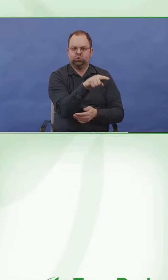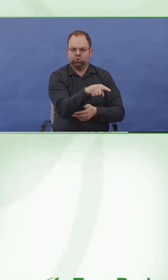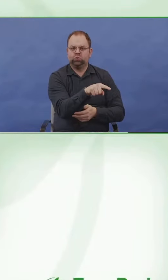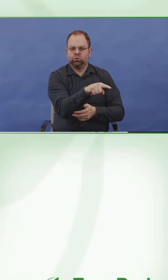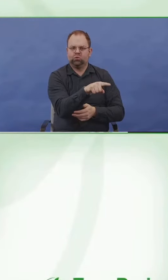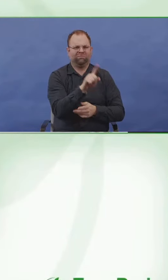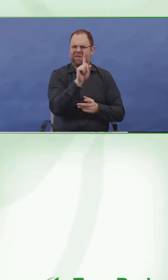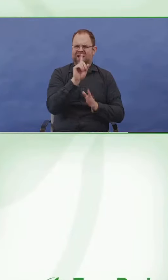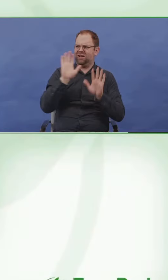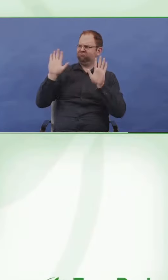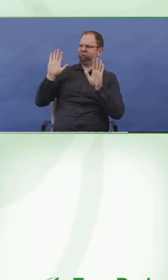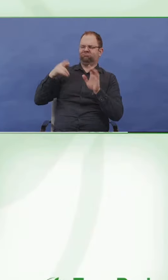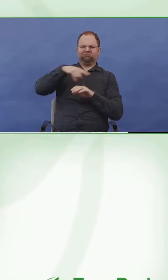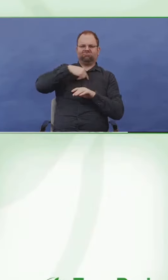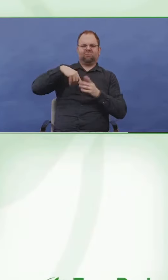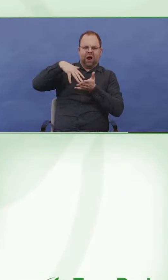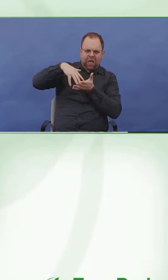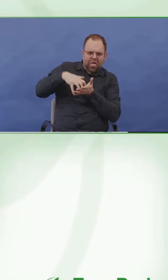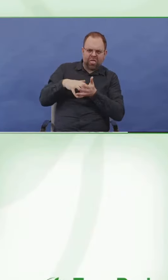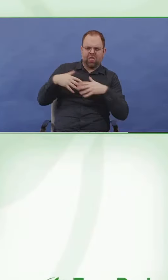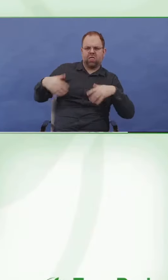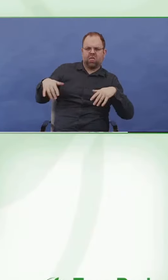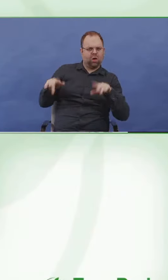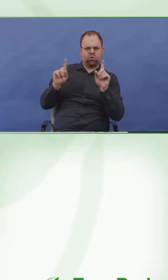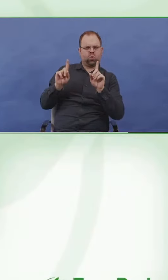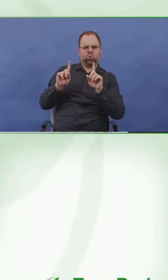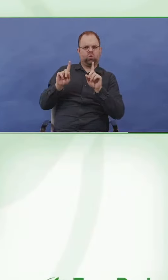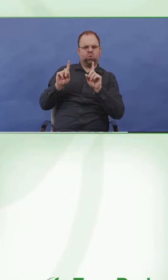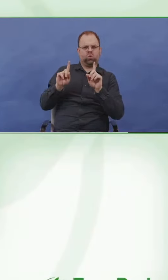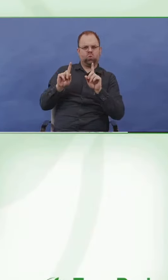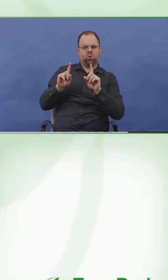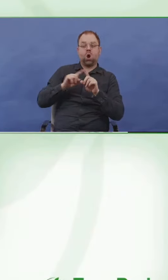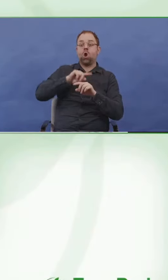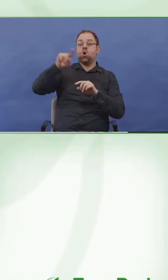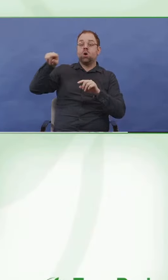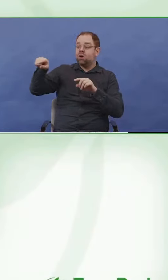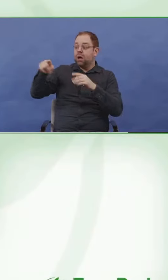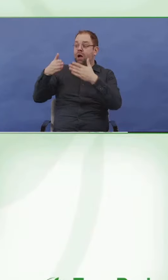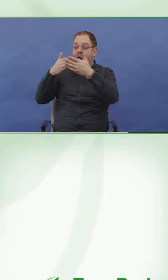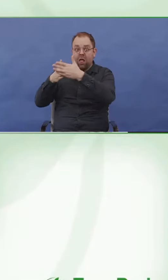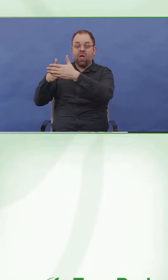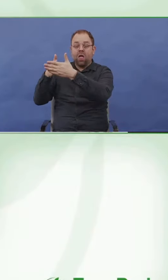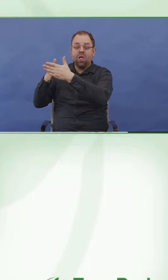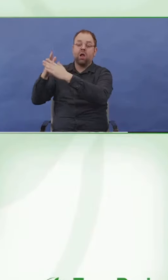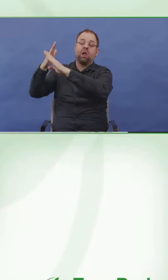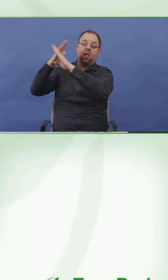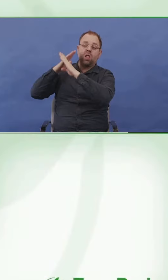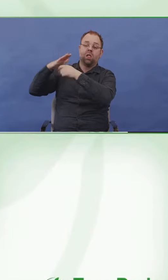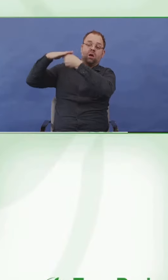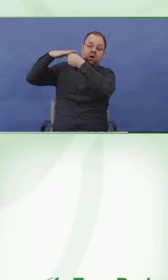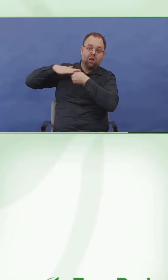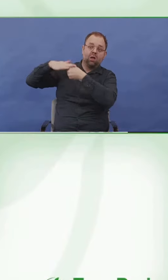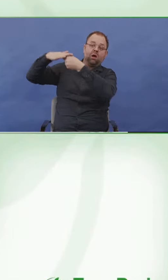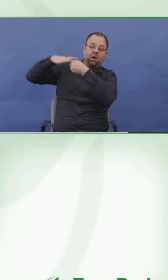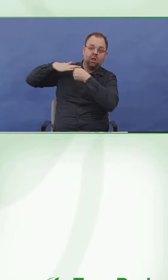I do believe we need care only when we are sick, so in healthcare, so like everyone else not only disabled people.